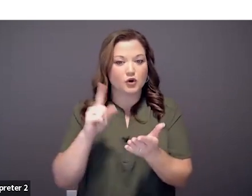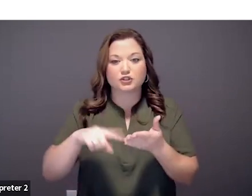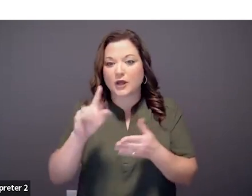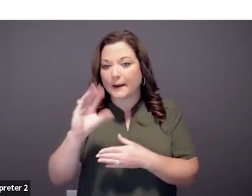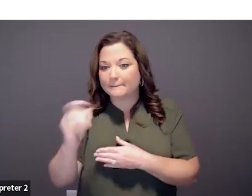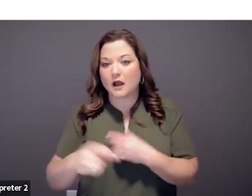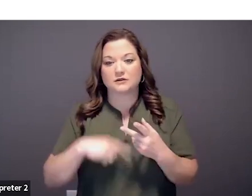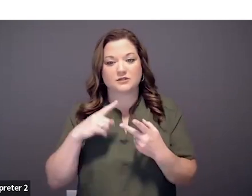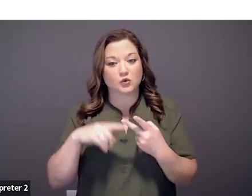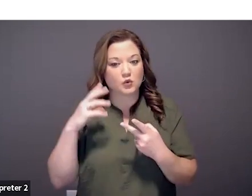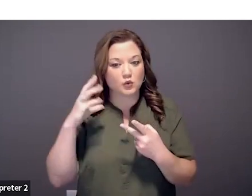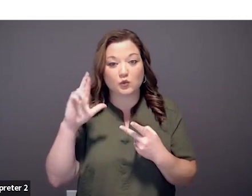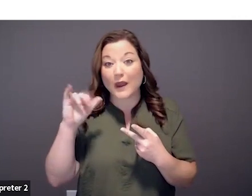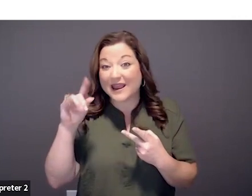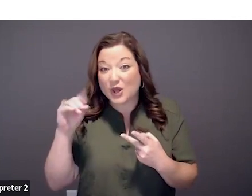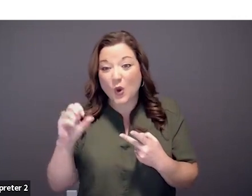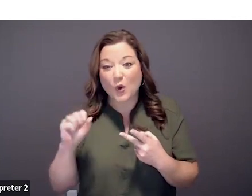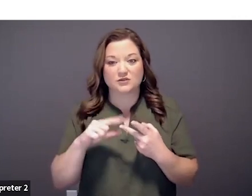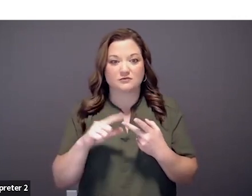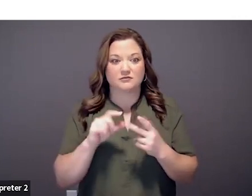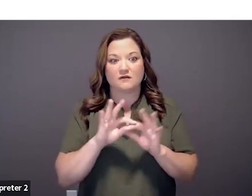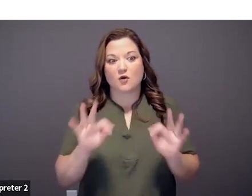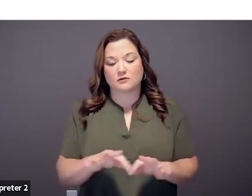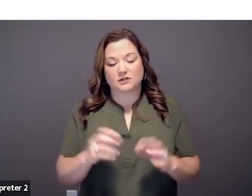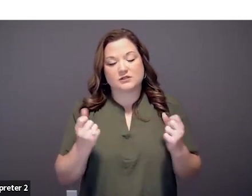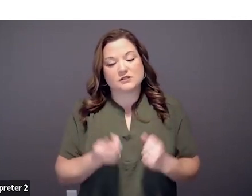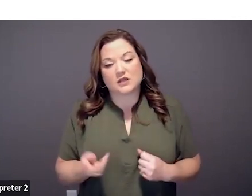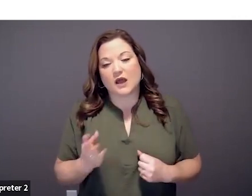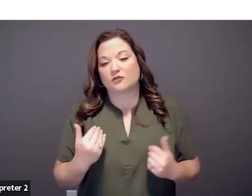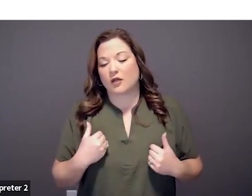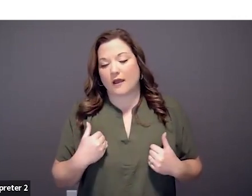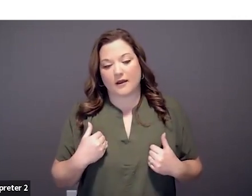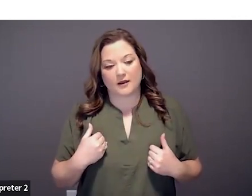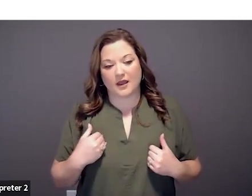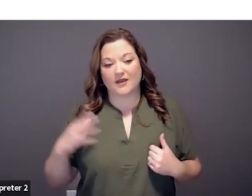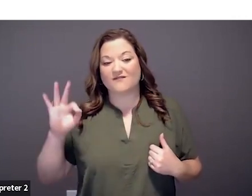Several of the form plugins put a fieldset around the entire form.